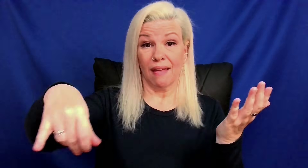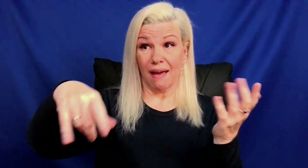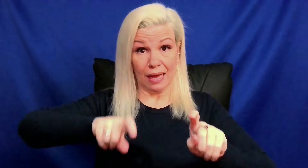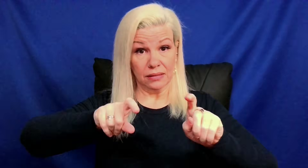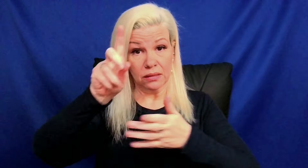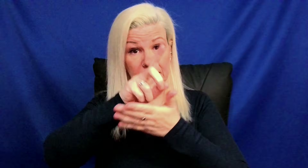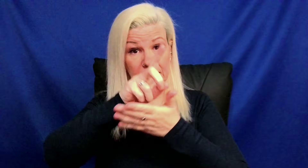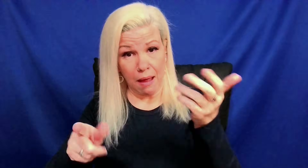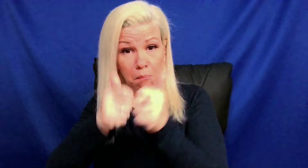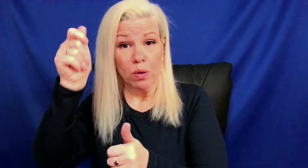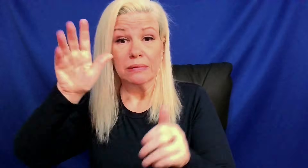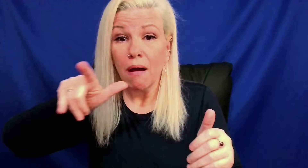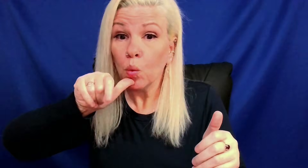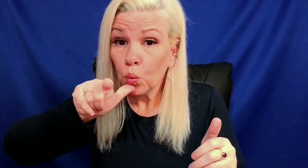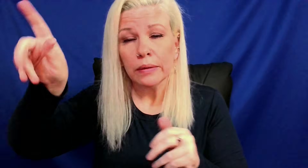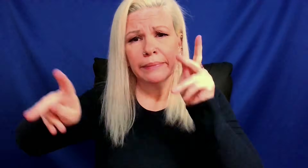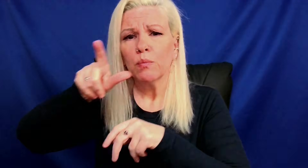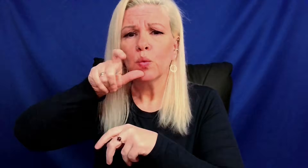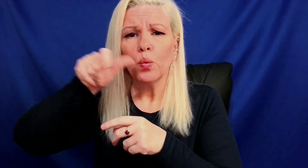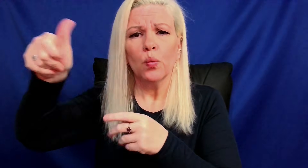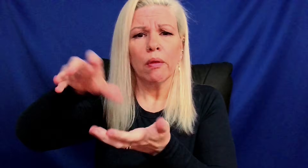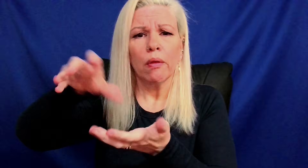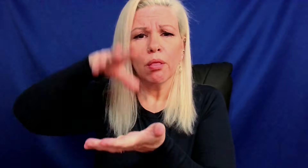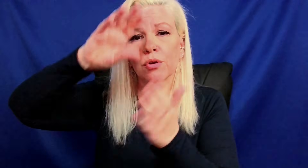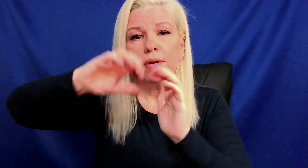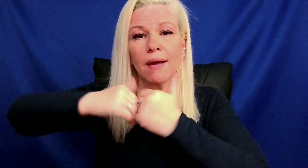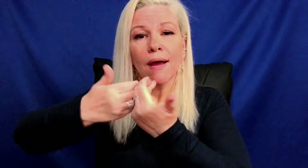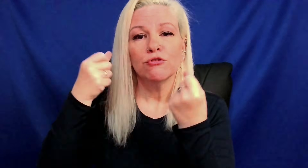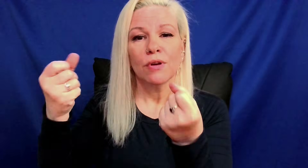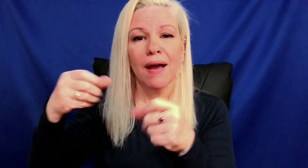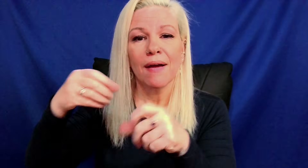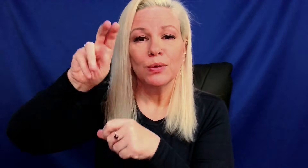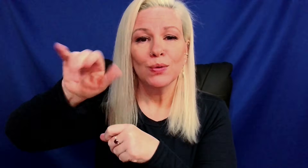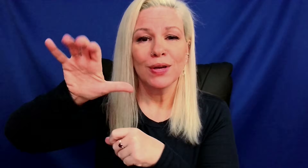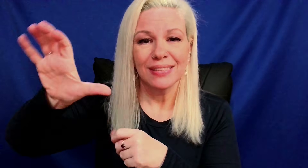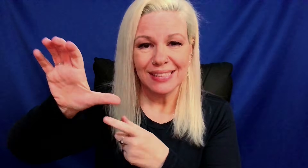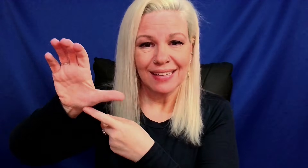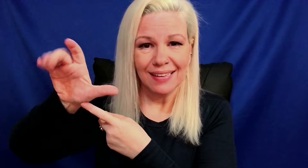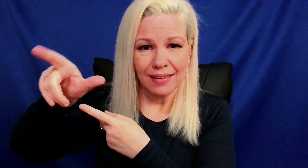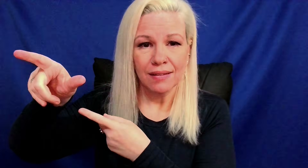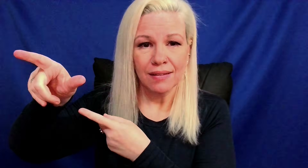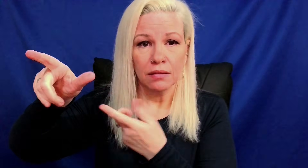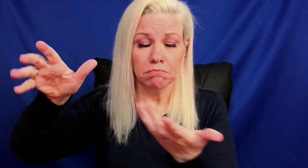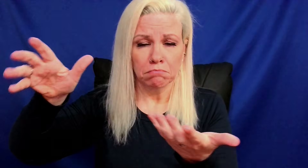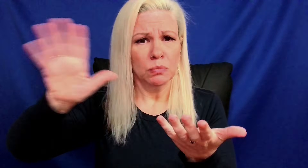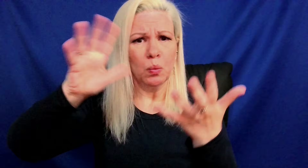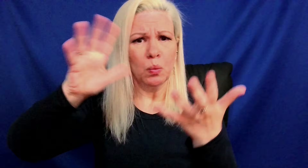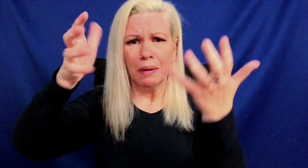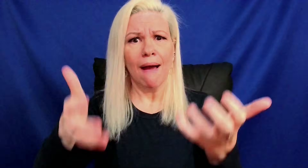If that test were designed mostly by people who learn to drive in New York City,